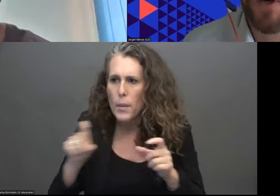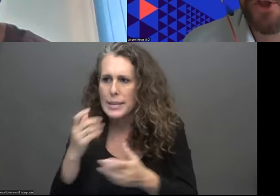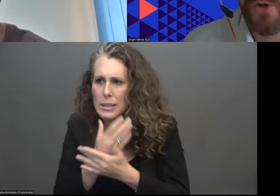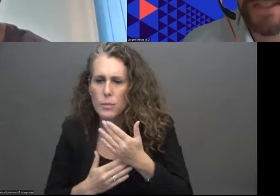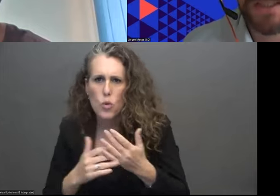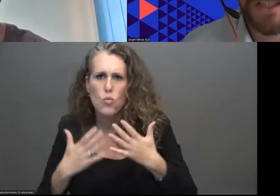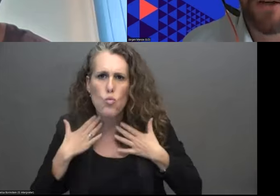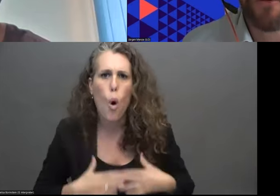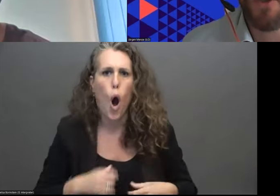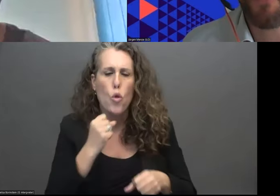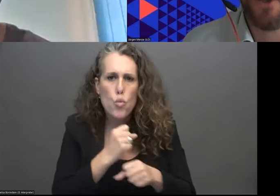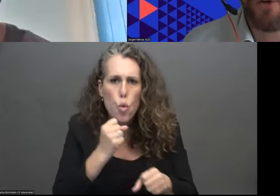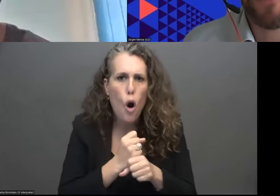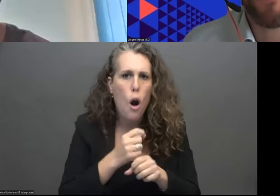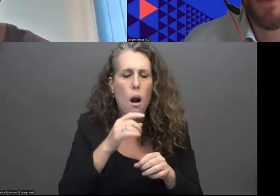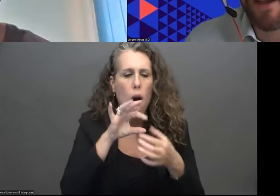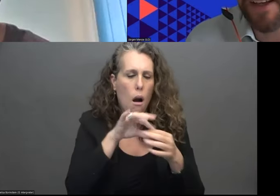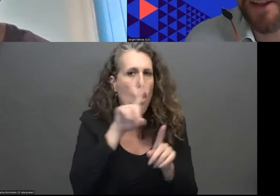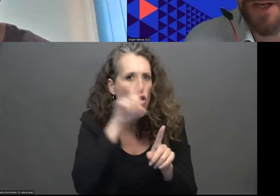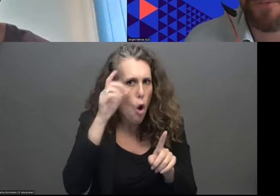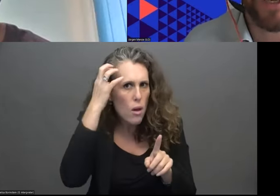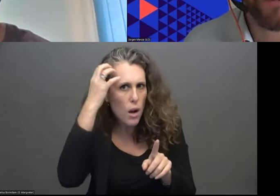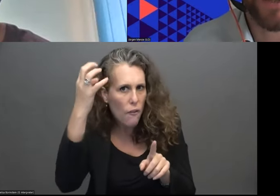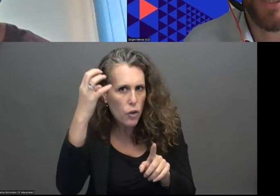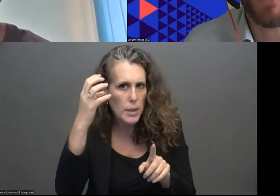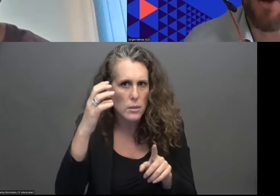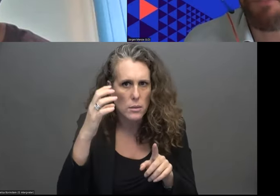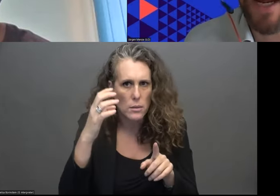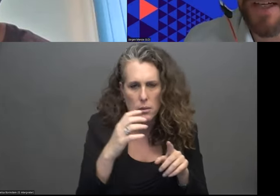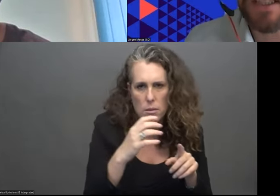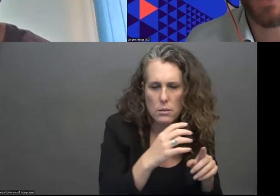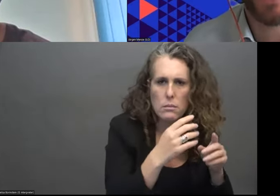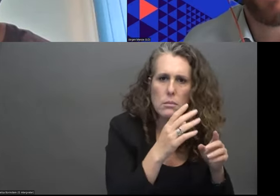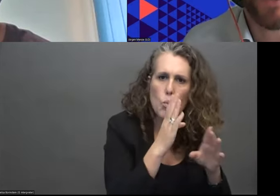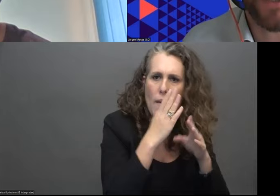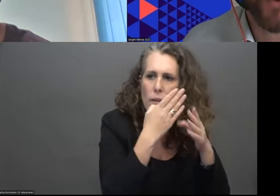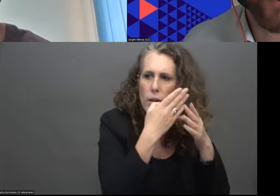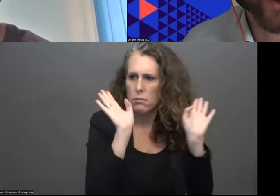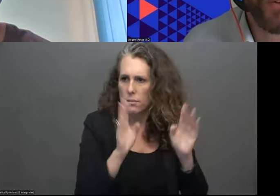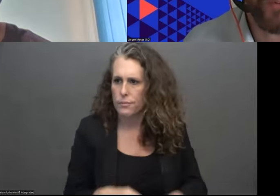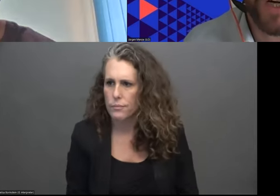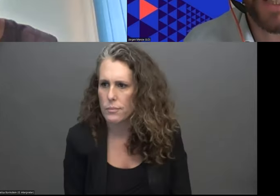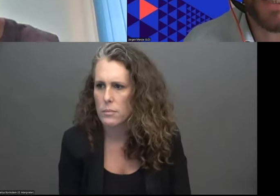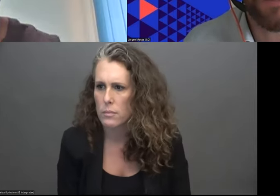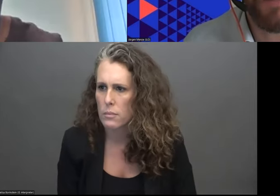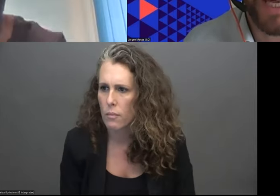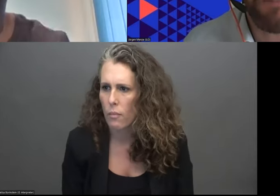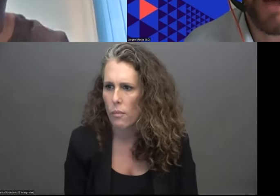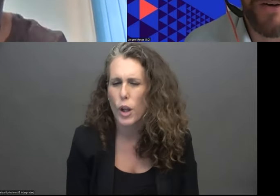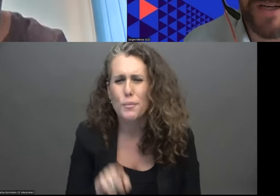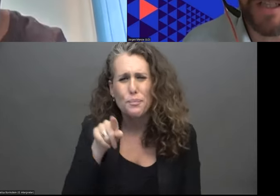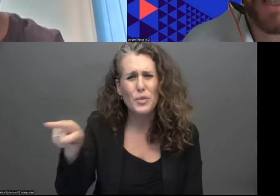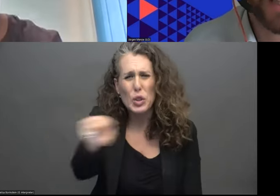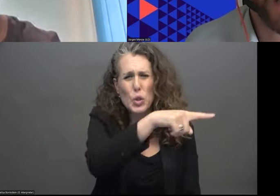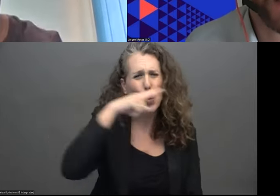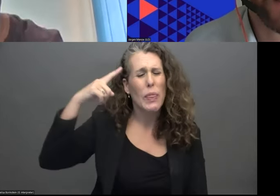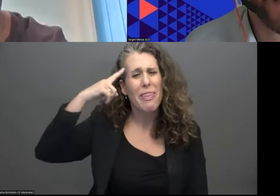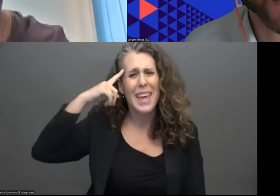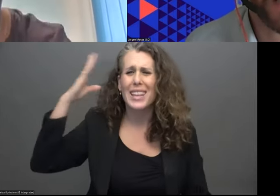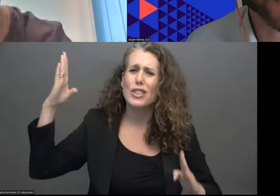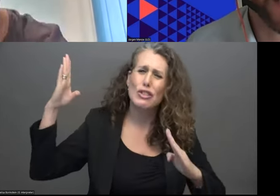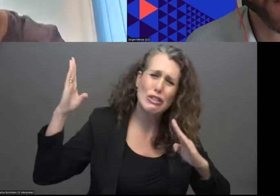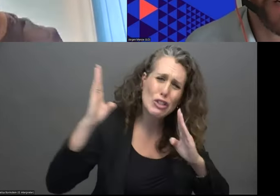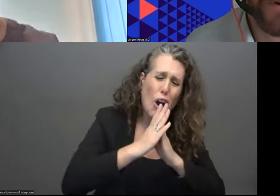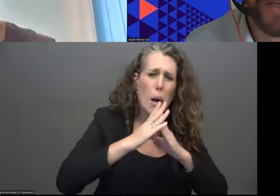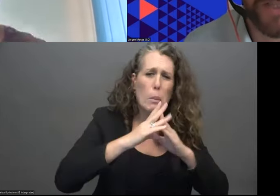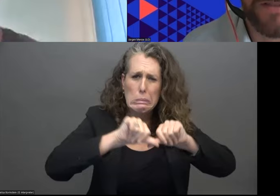one choice. of course we know. 16:01:07 and you see here, stigma and prejudice